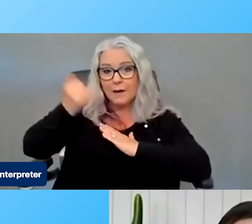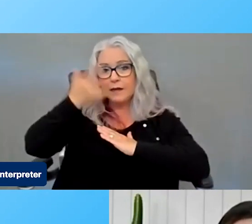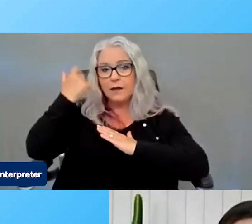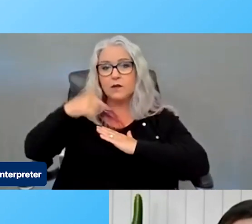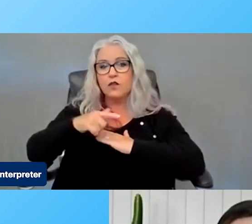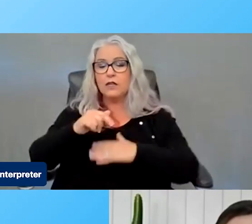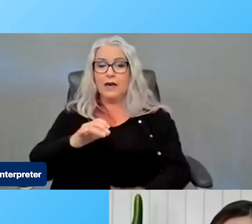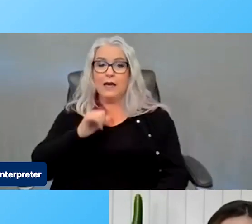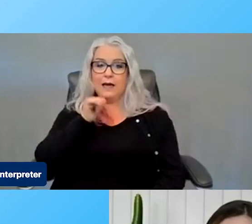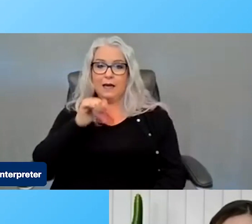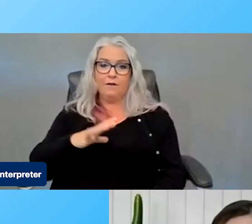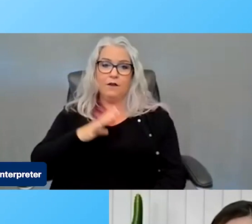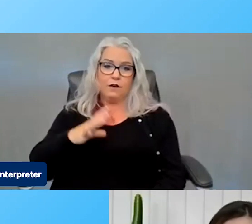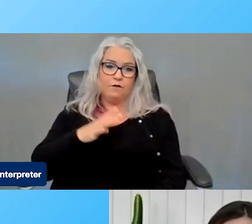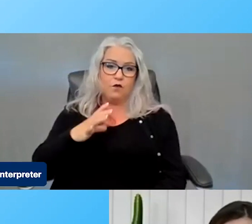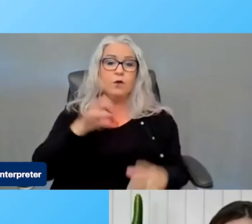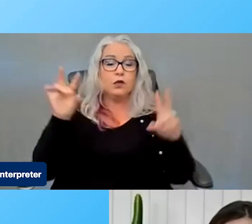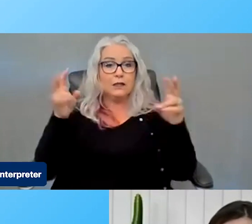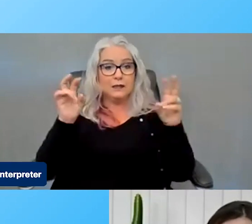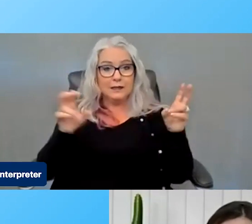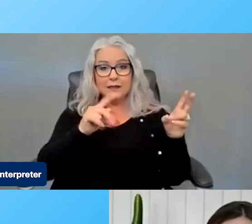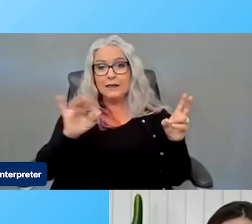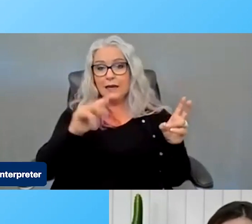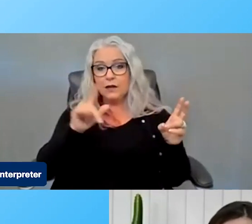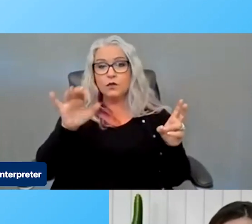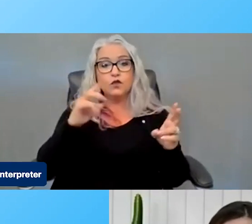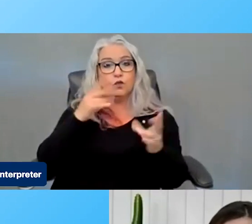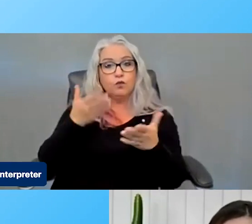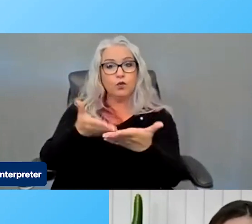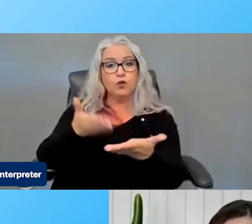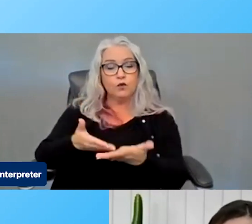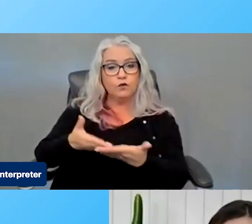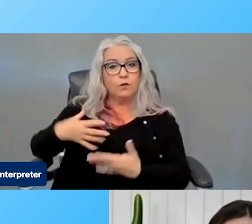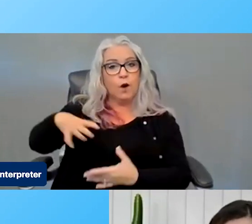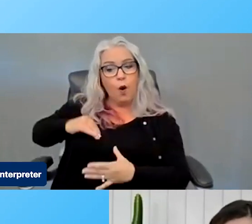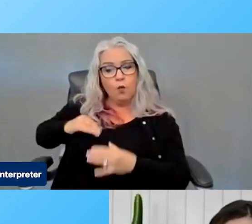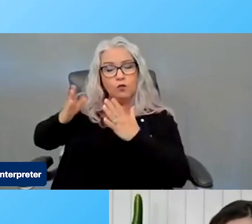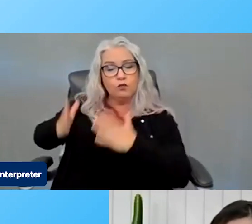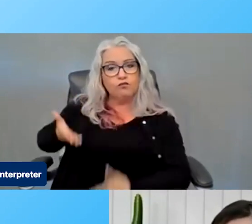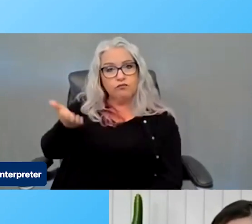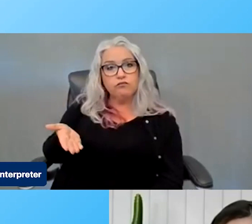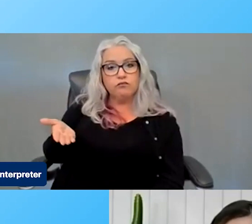formal title. She was an owner who lacked the legal document to prove ownership. While we were working with this